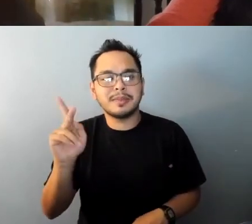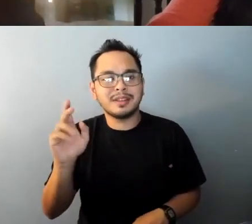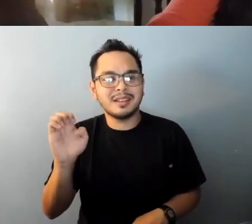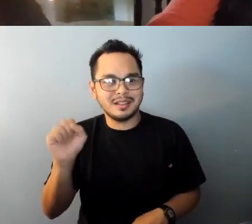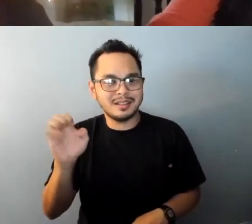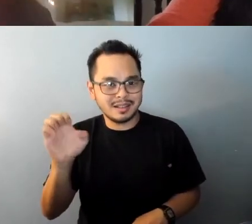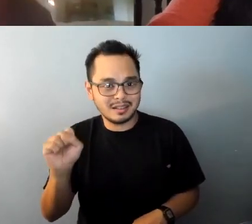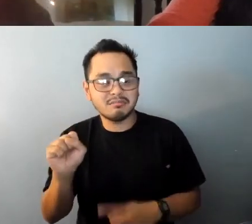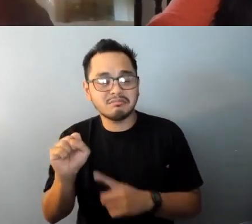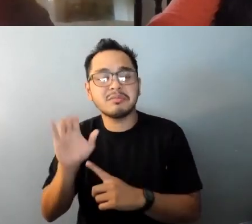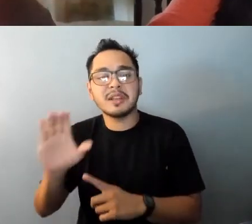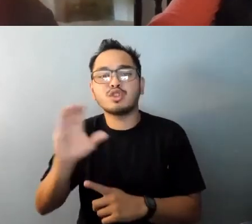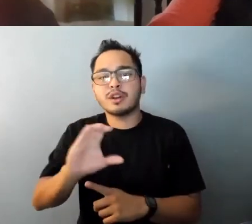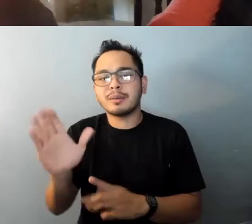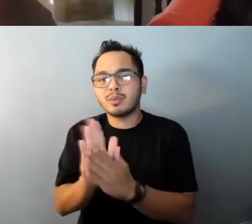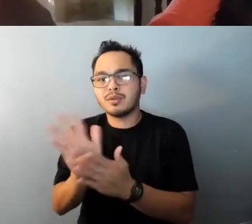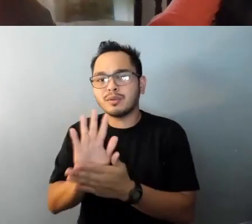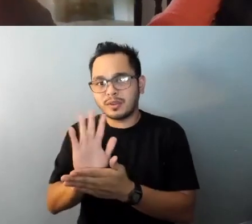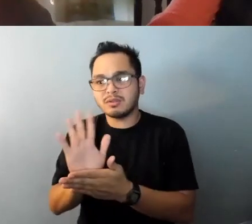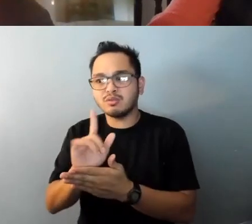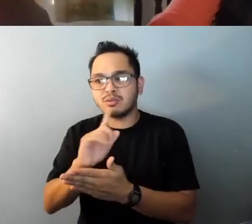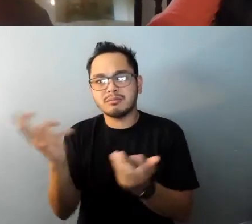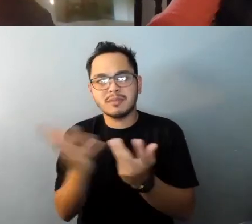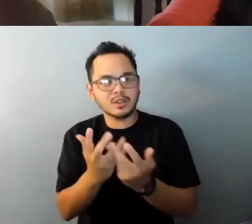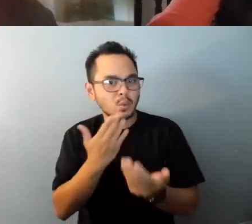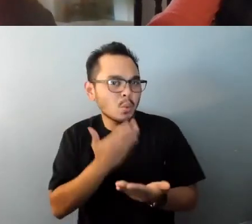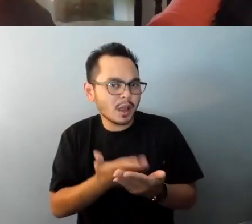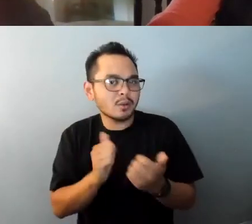really well with Fitzgerald. Which is a strange mix now that I think about it.